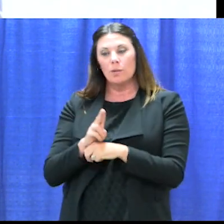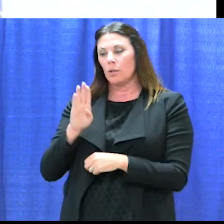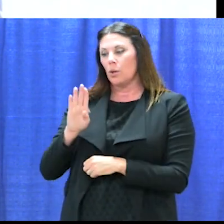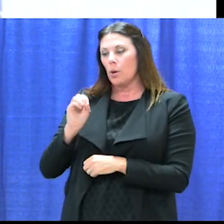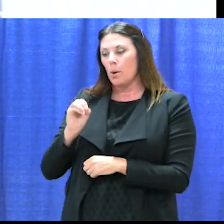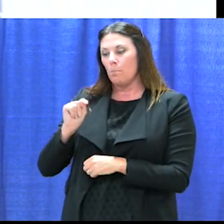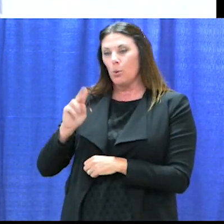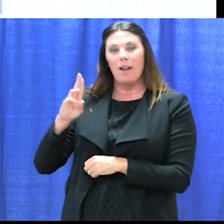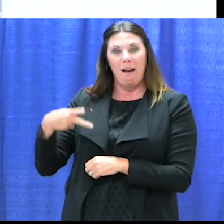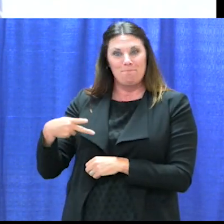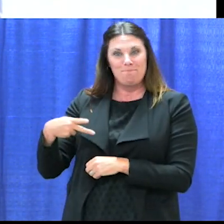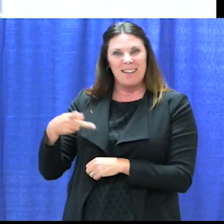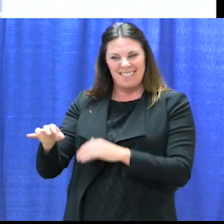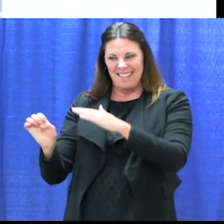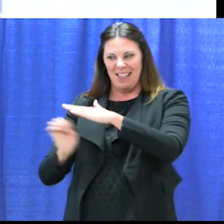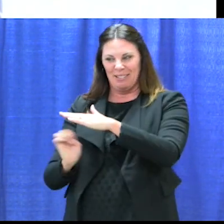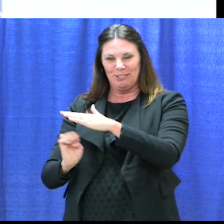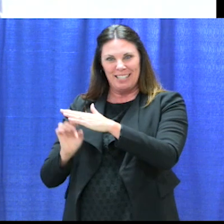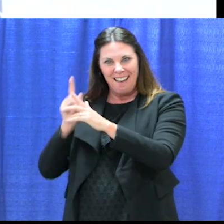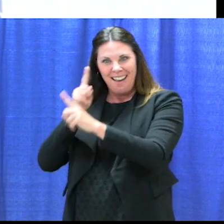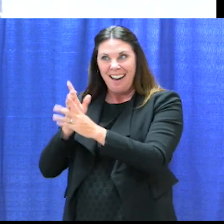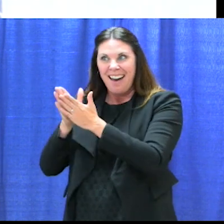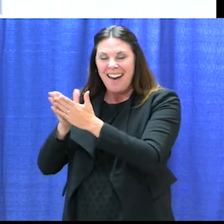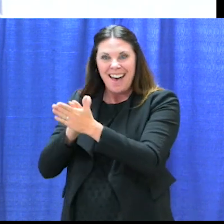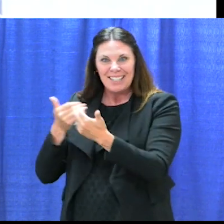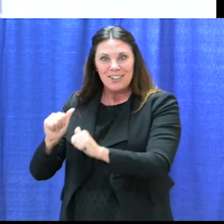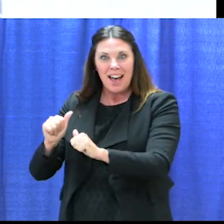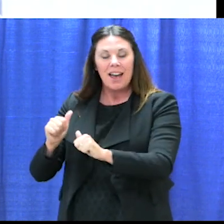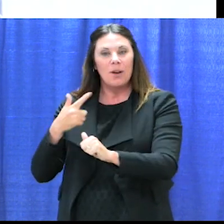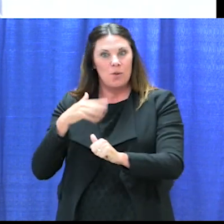is our effort to bring computer science education to more than 1,000 elementary schools that